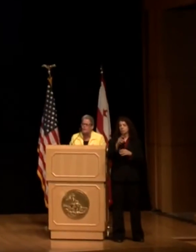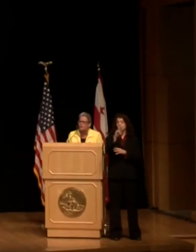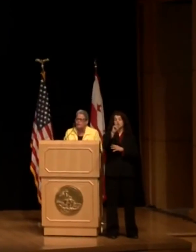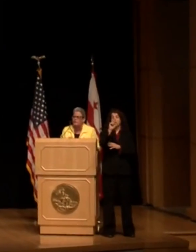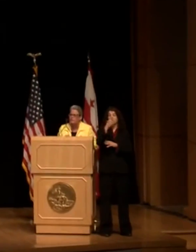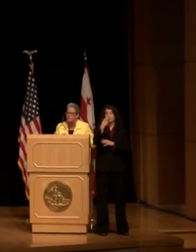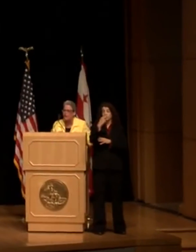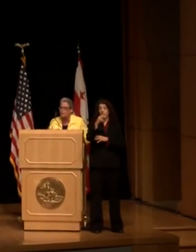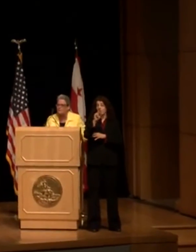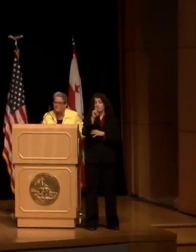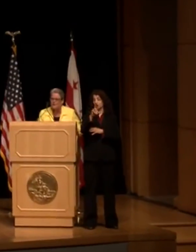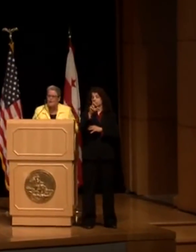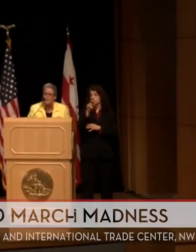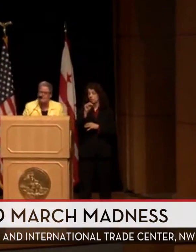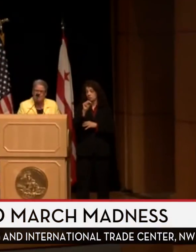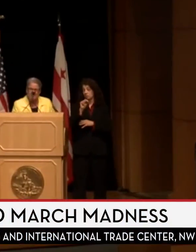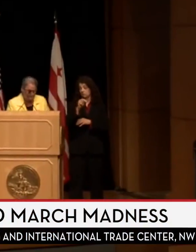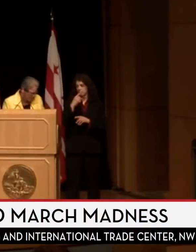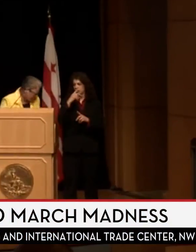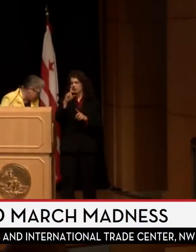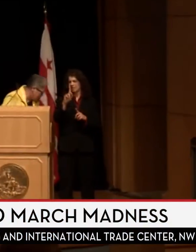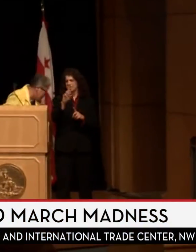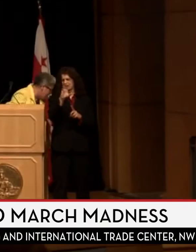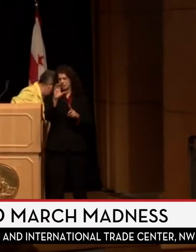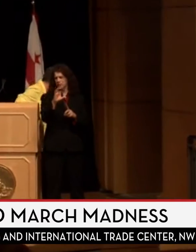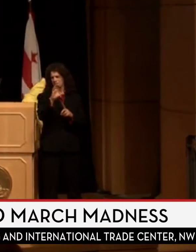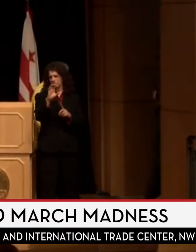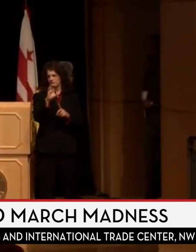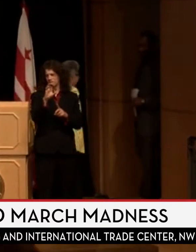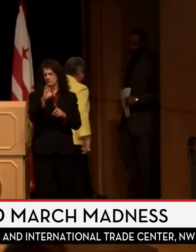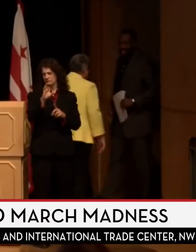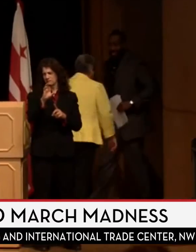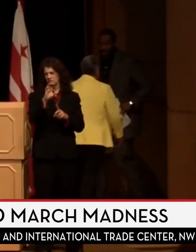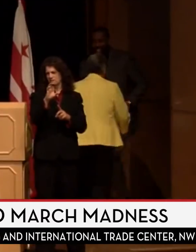RECREATION DEPARTMENT. THANK YOU.